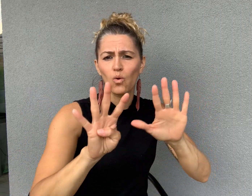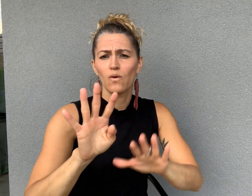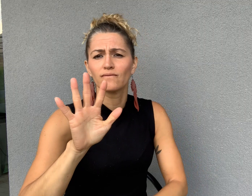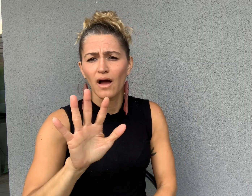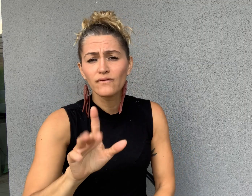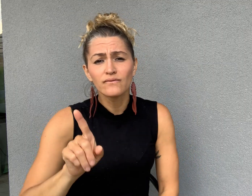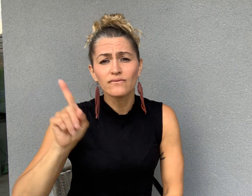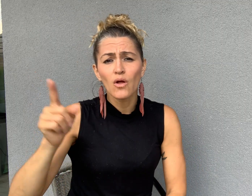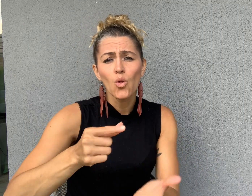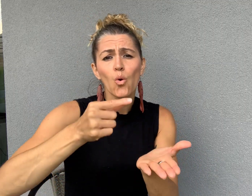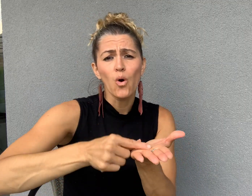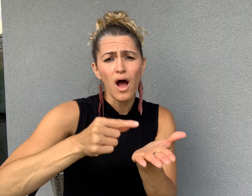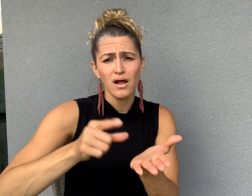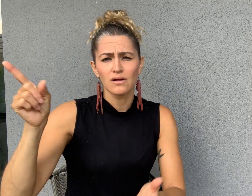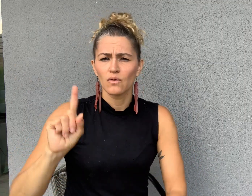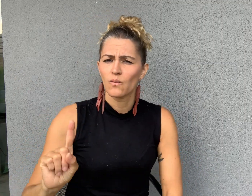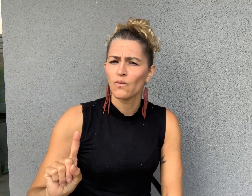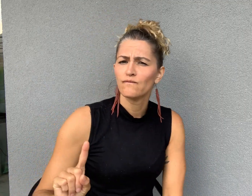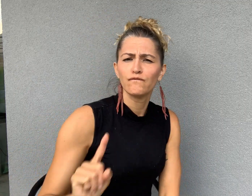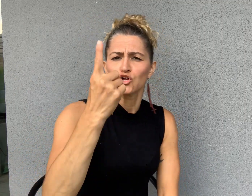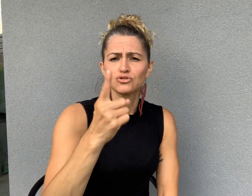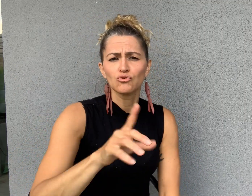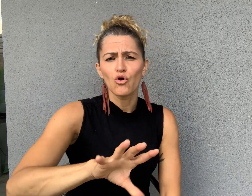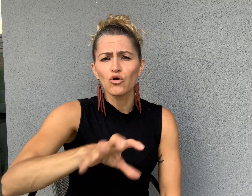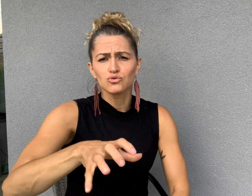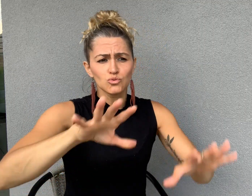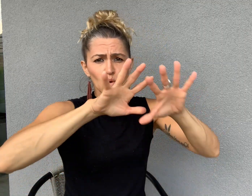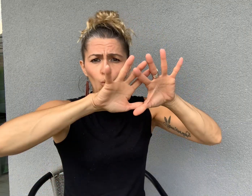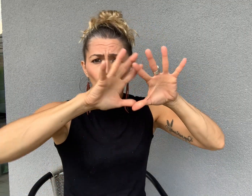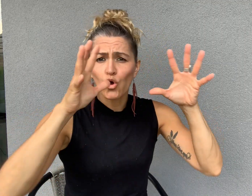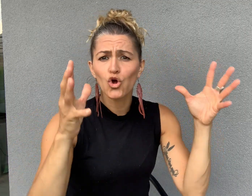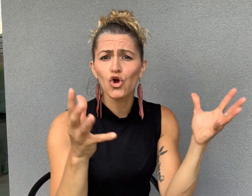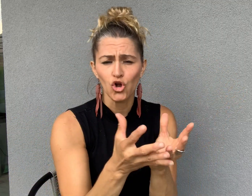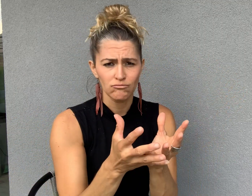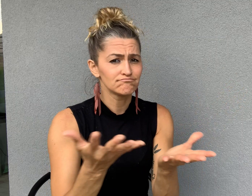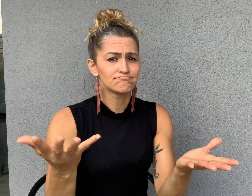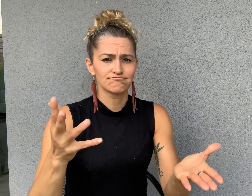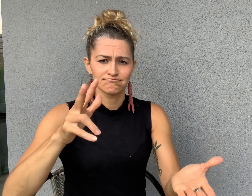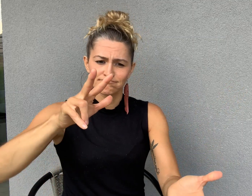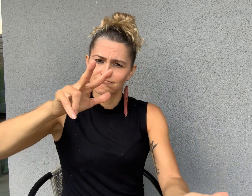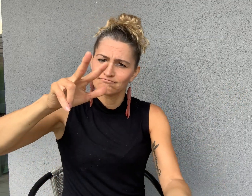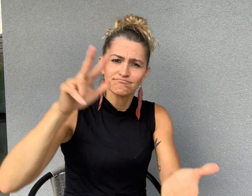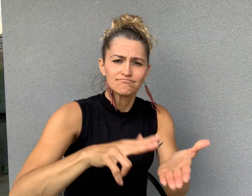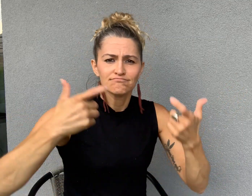the first country to have legal recognition